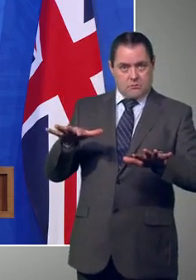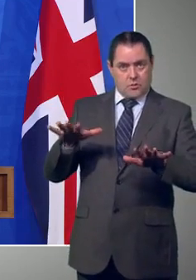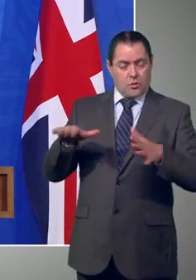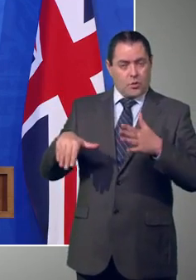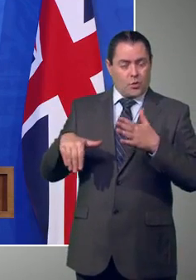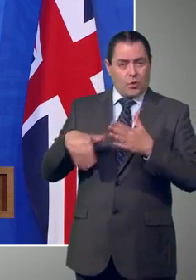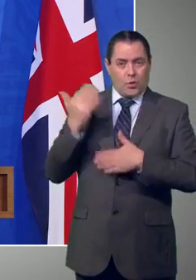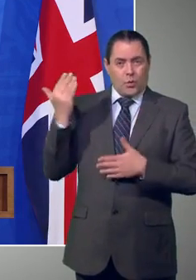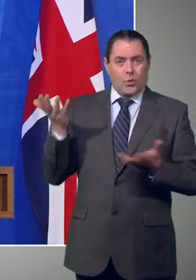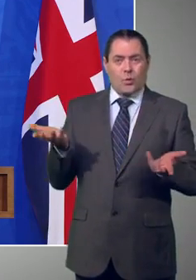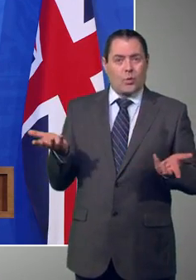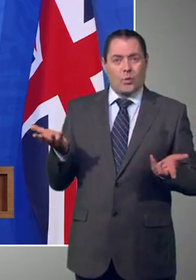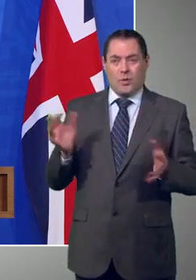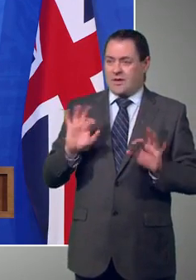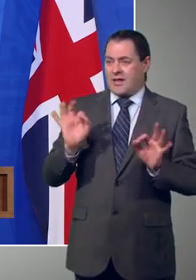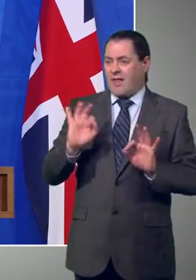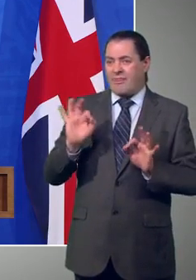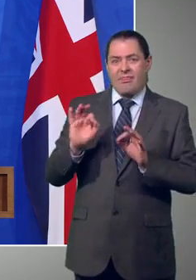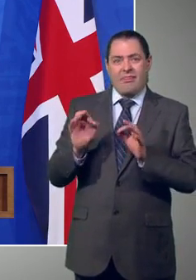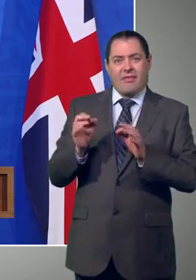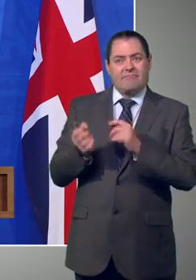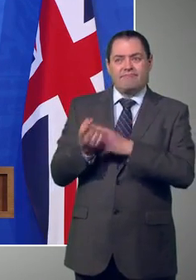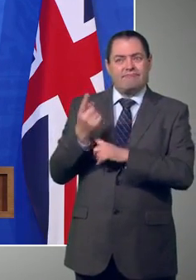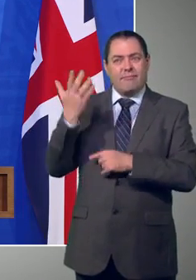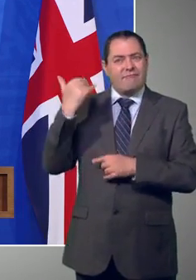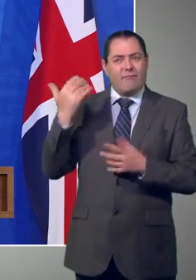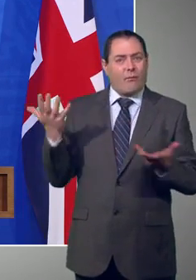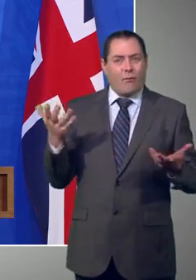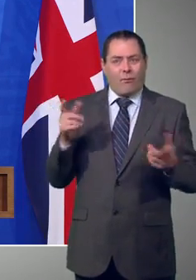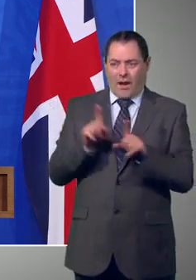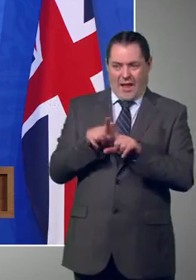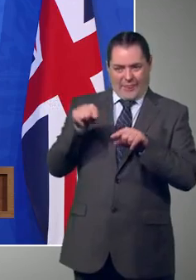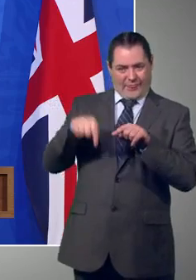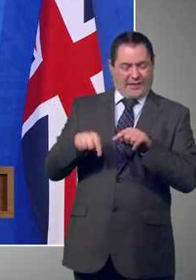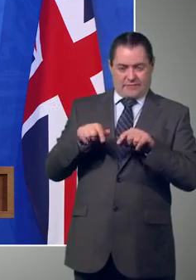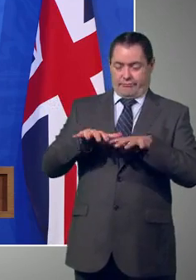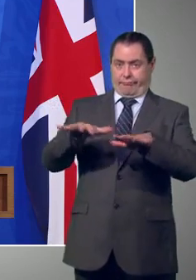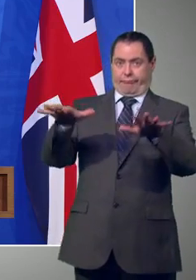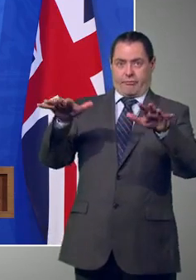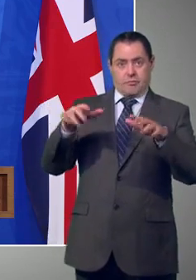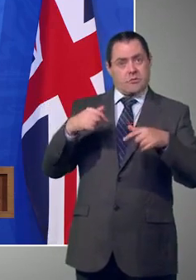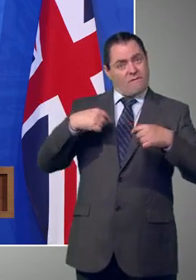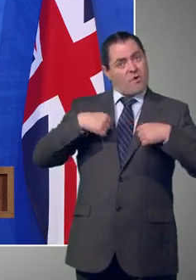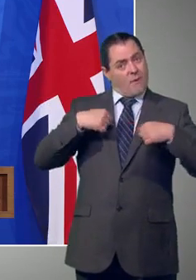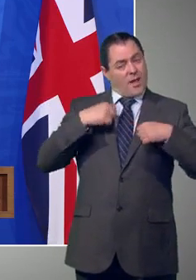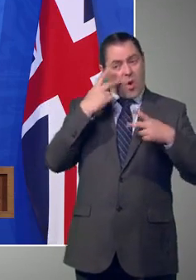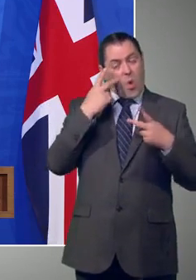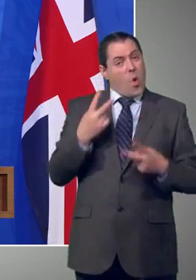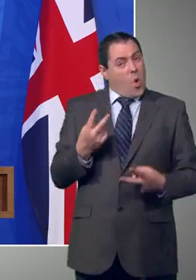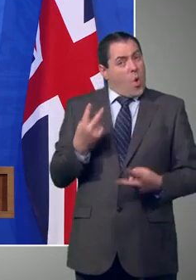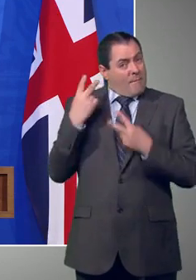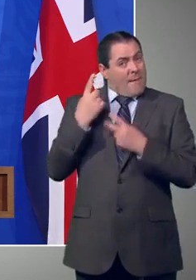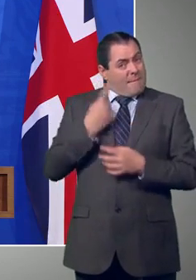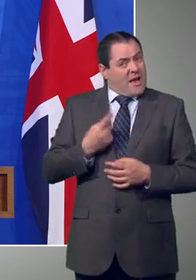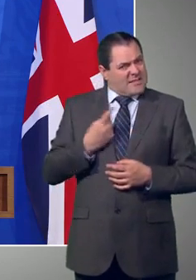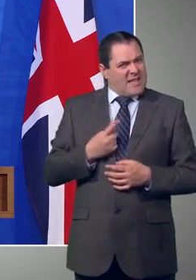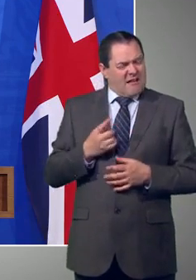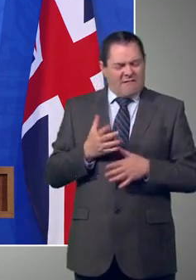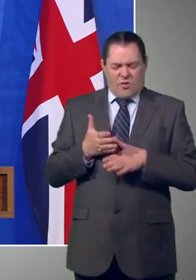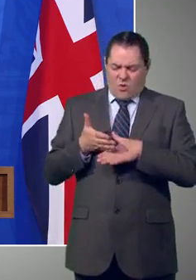things that that. I will always look back on which is that we